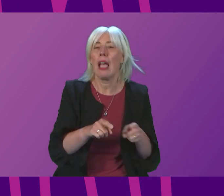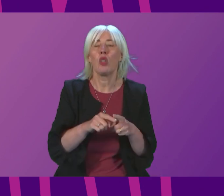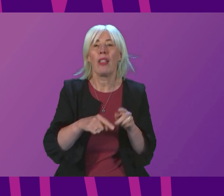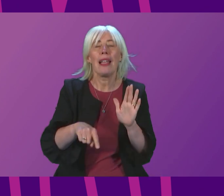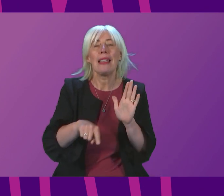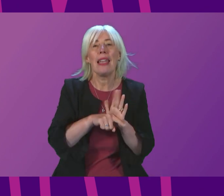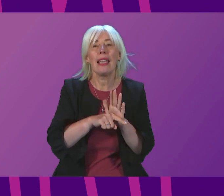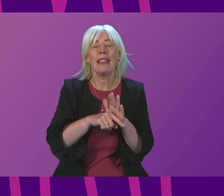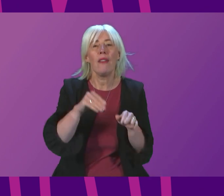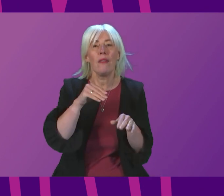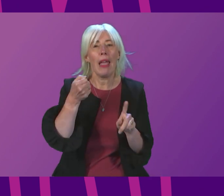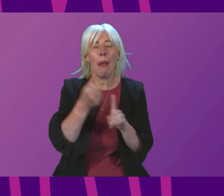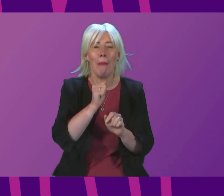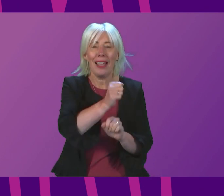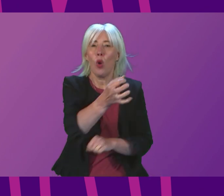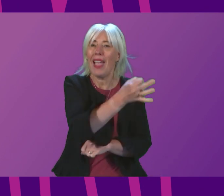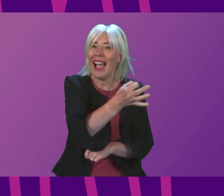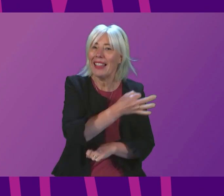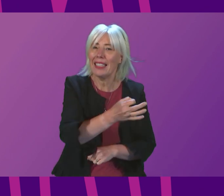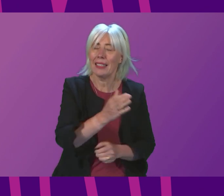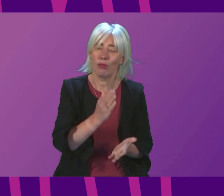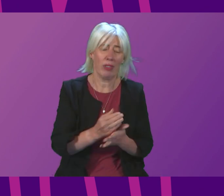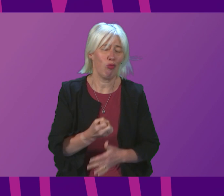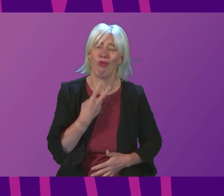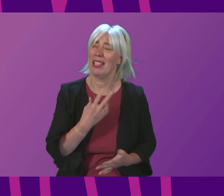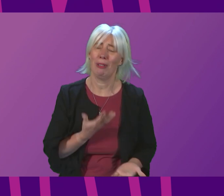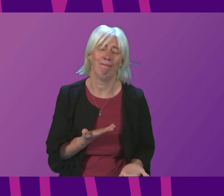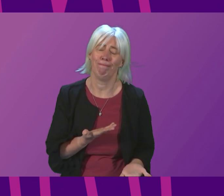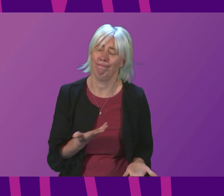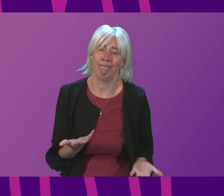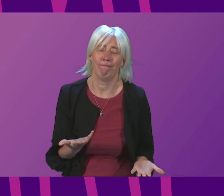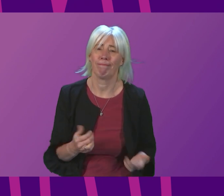on our island communities, are deeply regrettable.